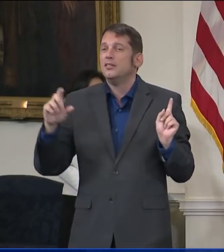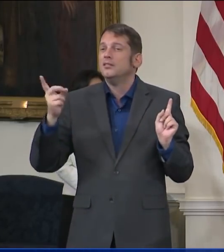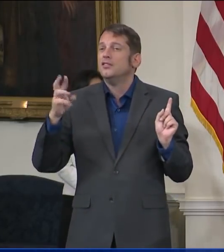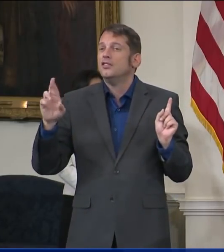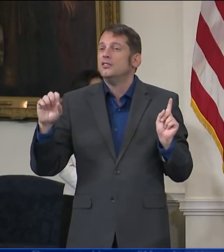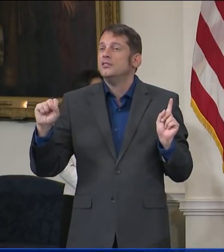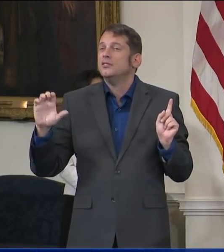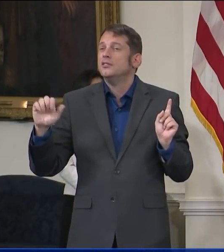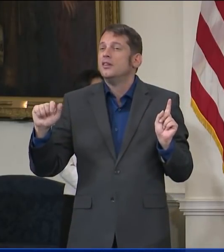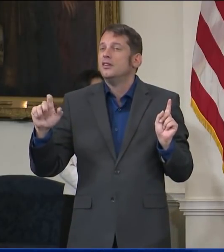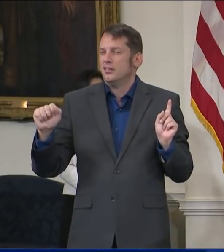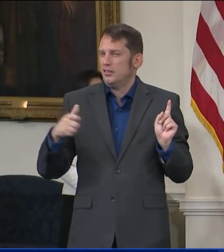CAPACITIES BUT TO HAVE THEM THERE.